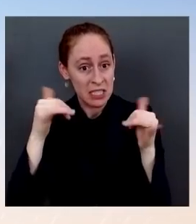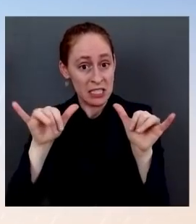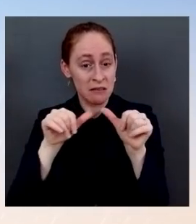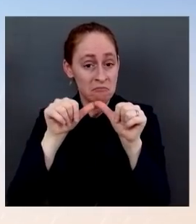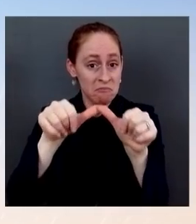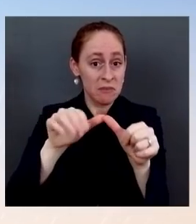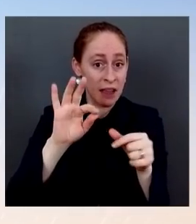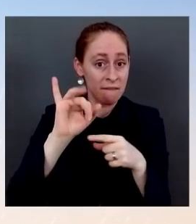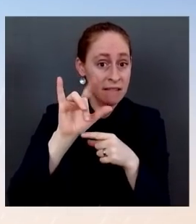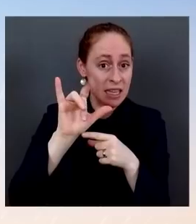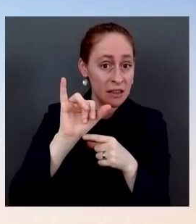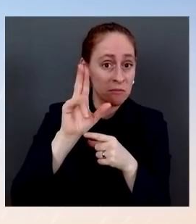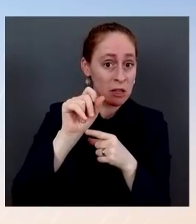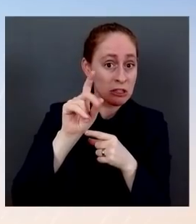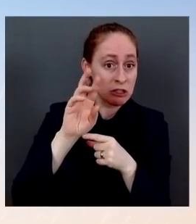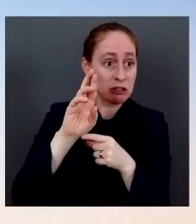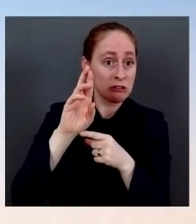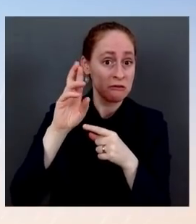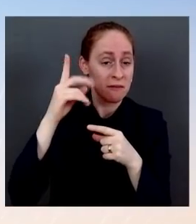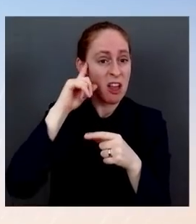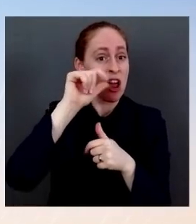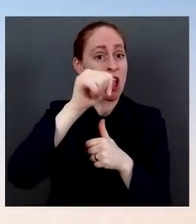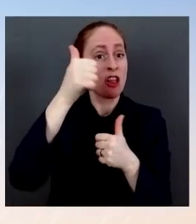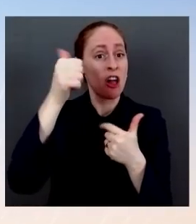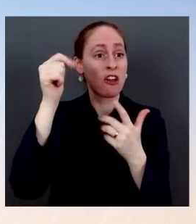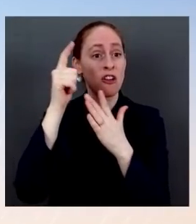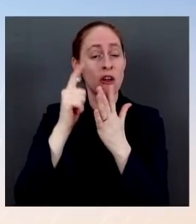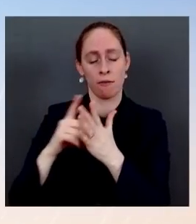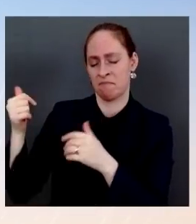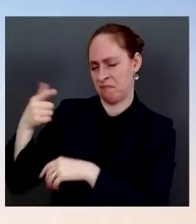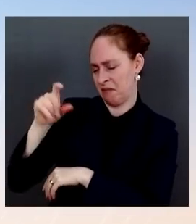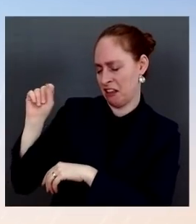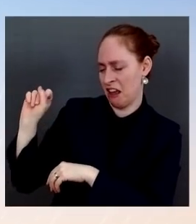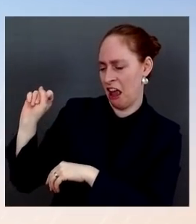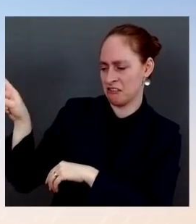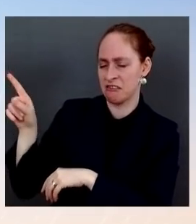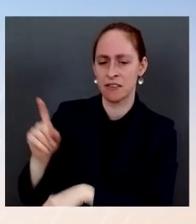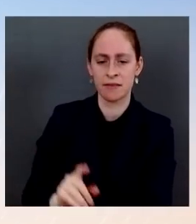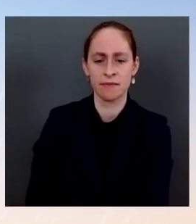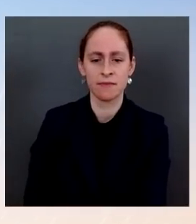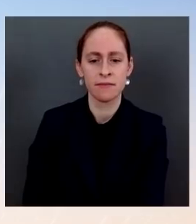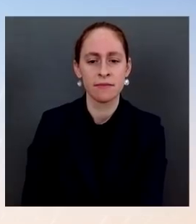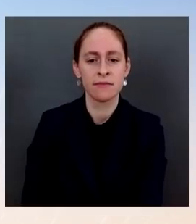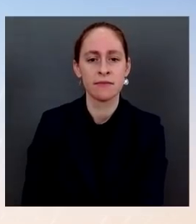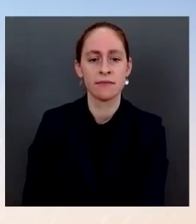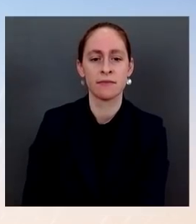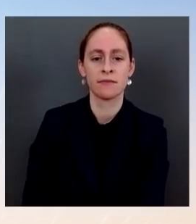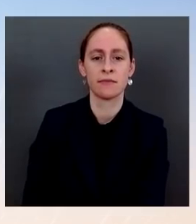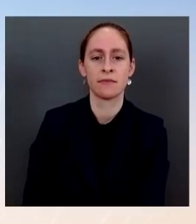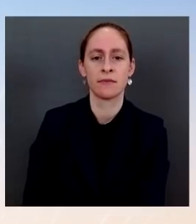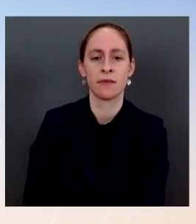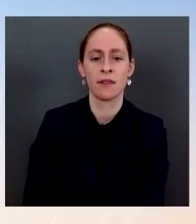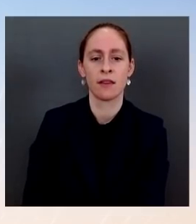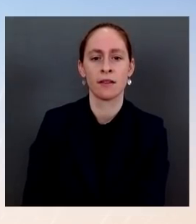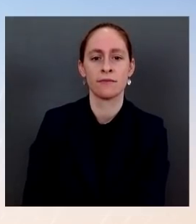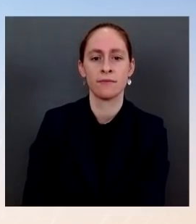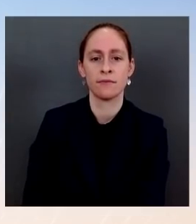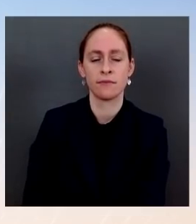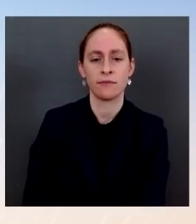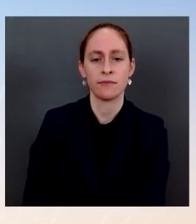to discuss potentially lifting the travel ban on those Southern African countries. Ms. Psaki: Yeah. The Press: Is there any update about that? Ms. Psaki: I don't have an update at this moment. I would just reiterate for you